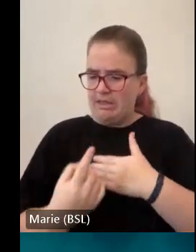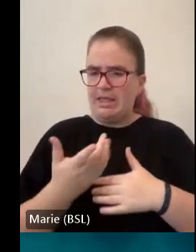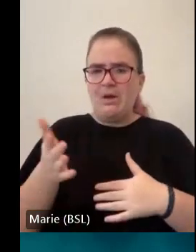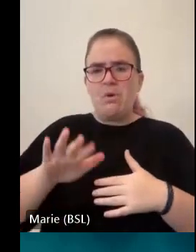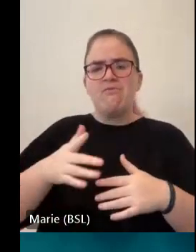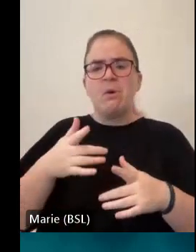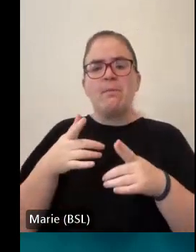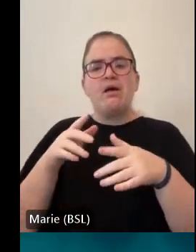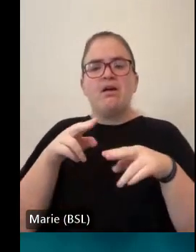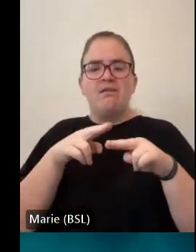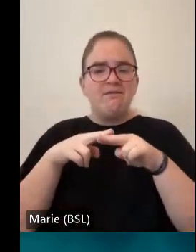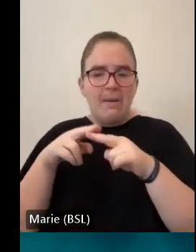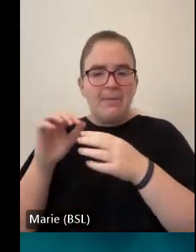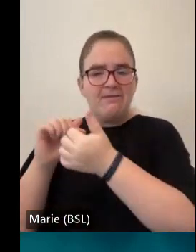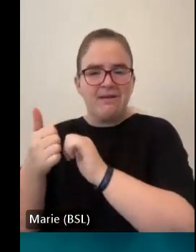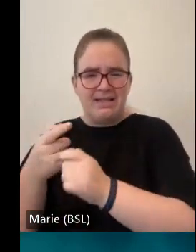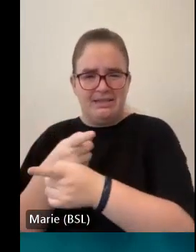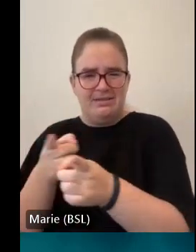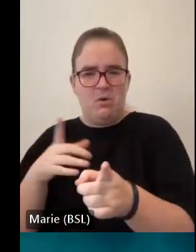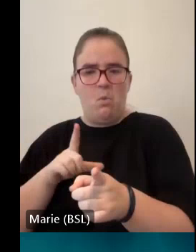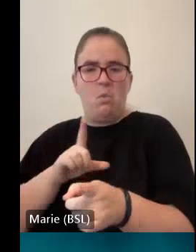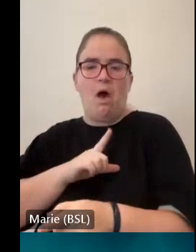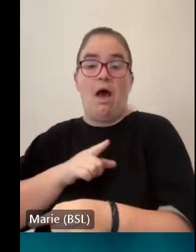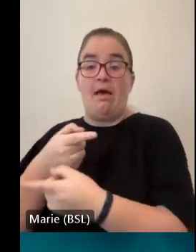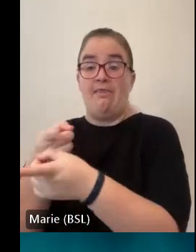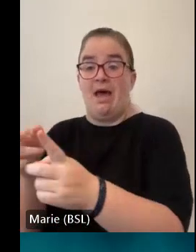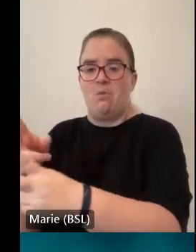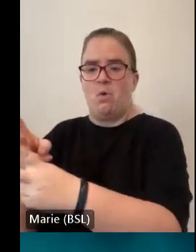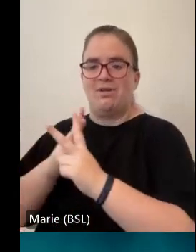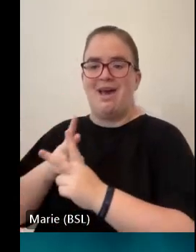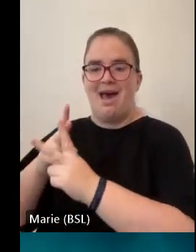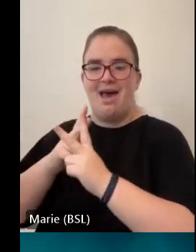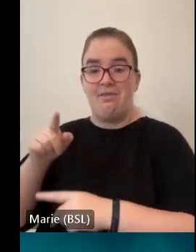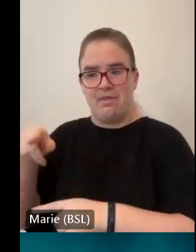and family because they they're the ones that care about you. And they're the ones that will be looking out for you.